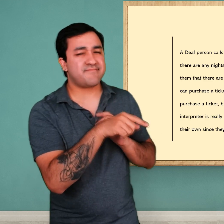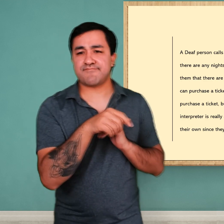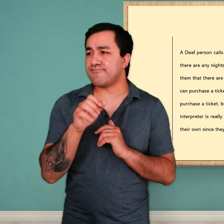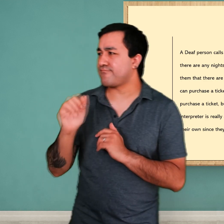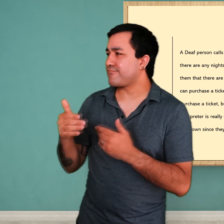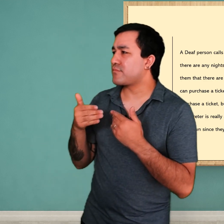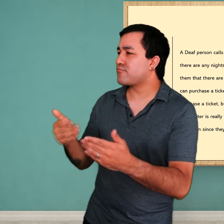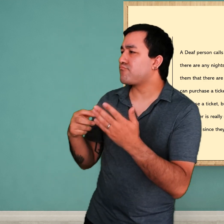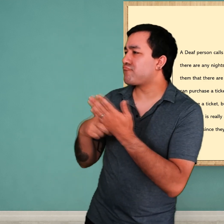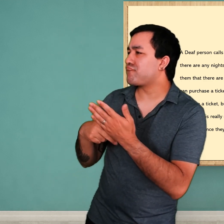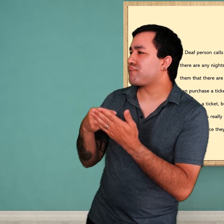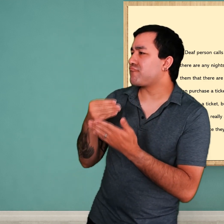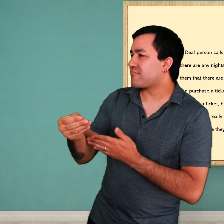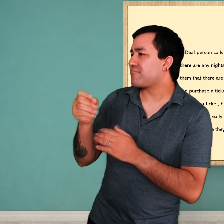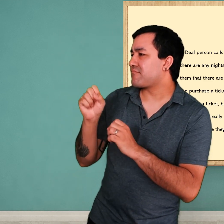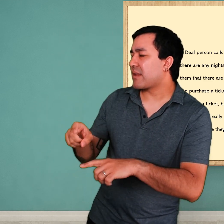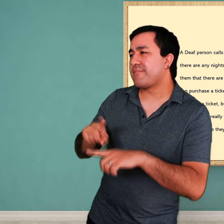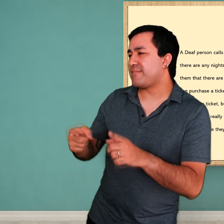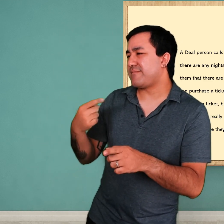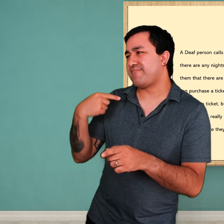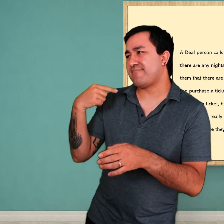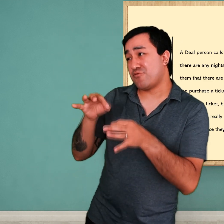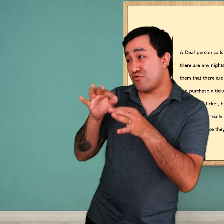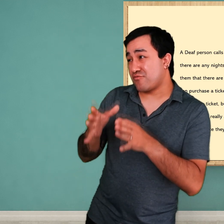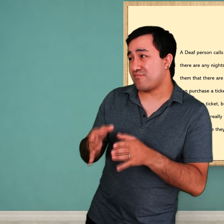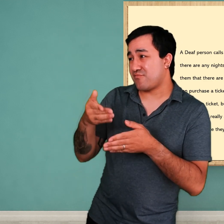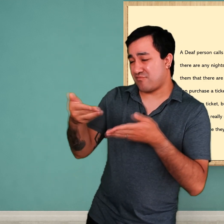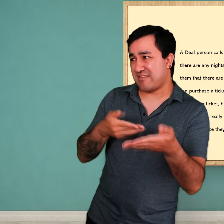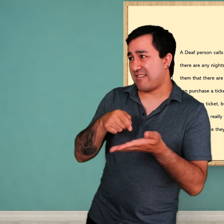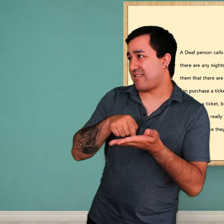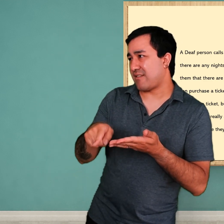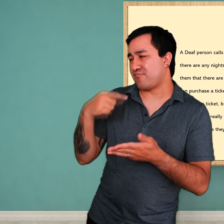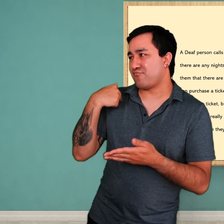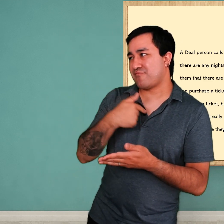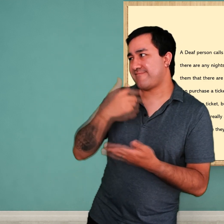The theatre says they are welcome to purchase a ticket but they do not know any interpreters